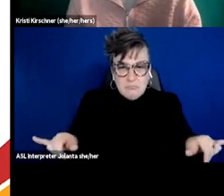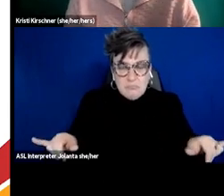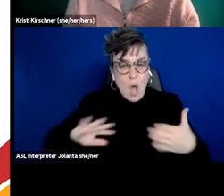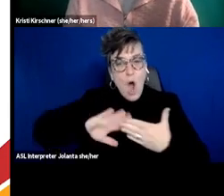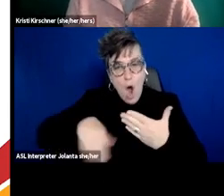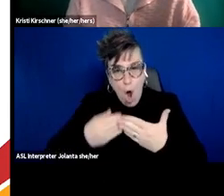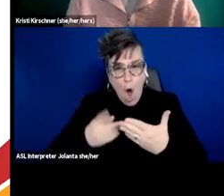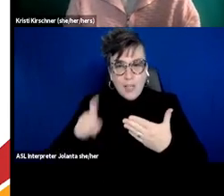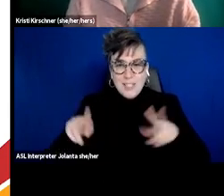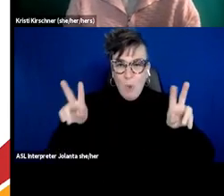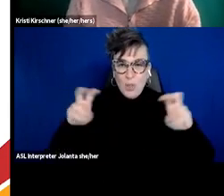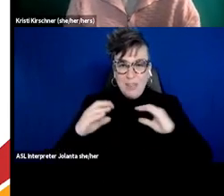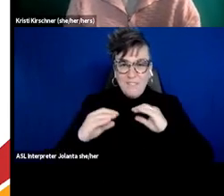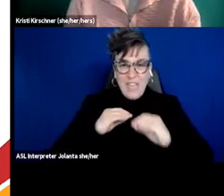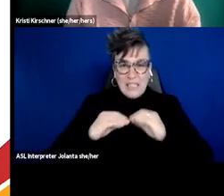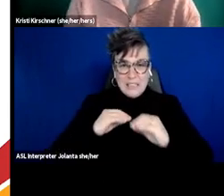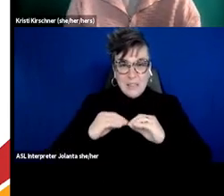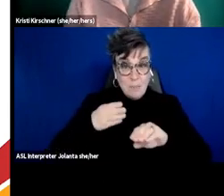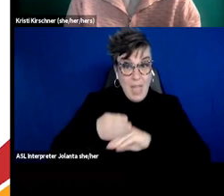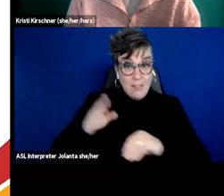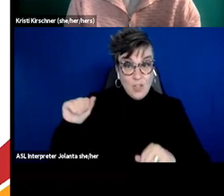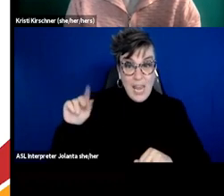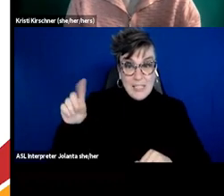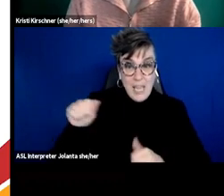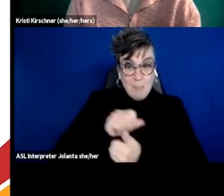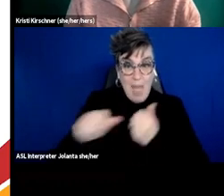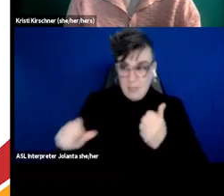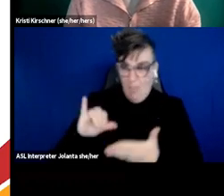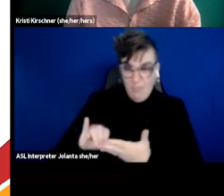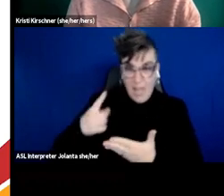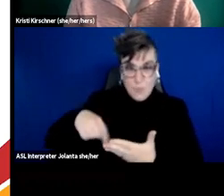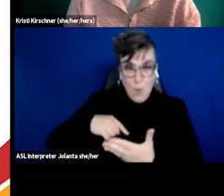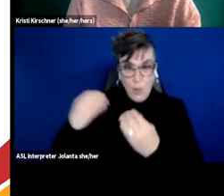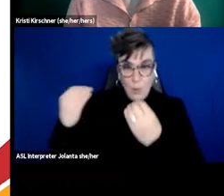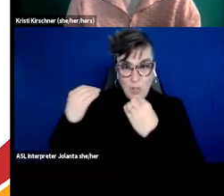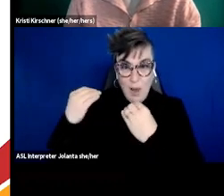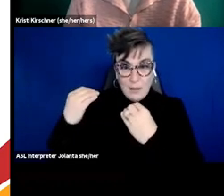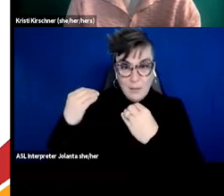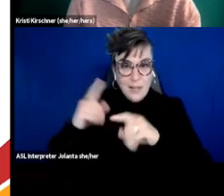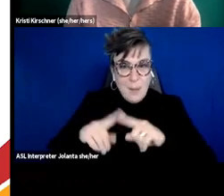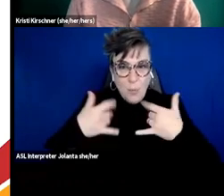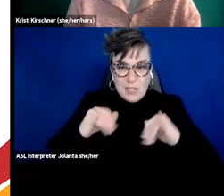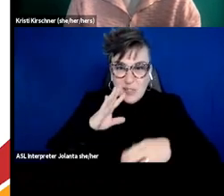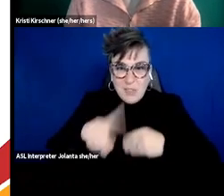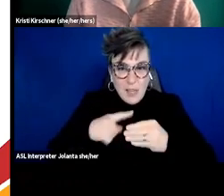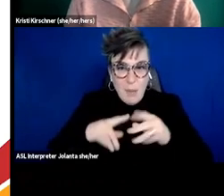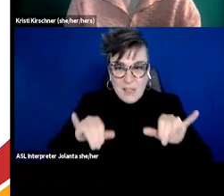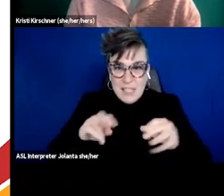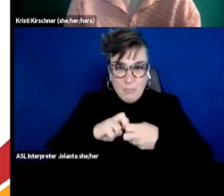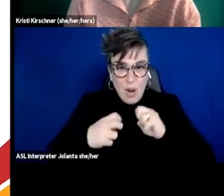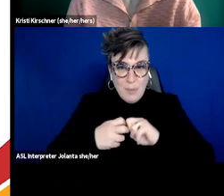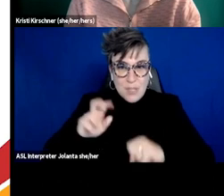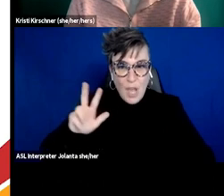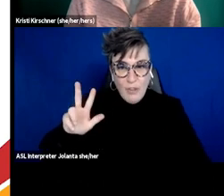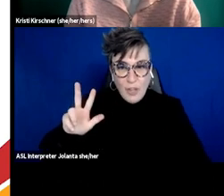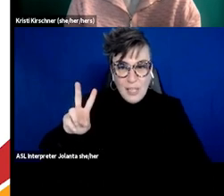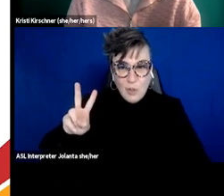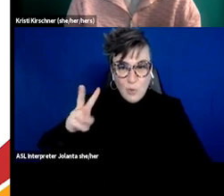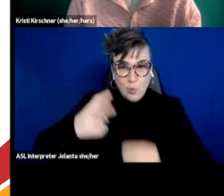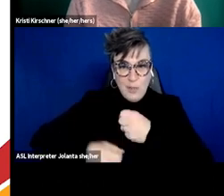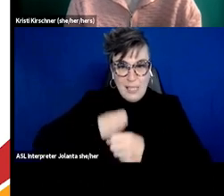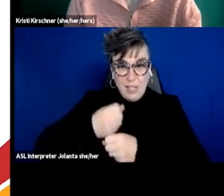be fixed after the ADA. But we are still talking about the same problems 32 years later.